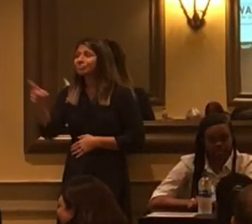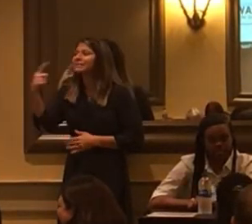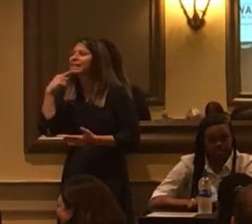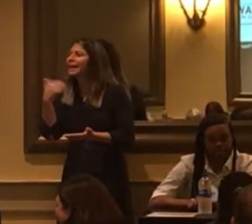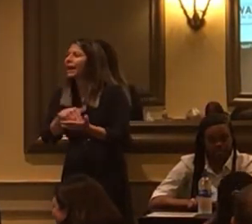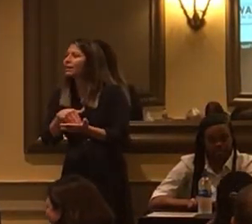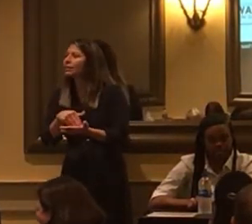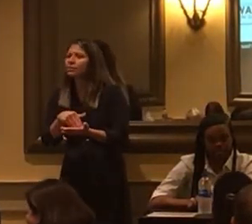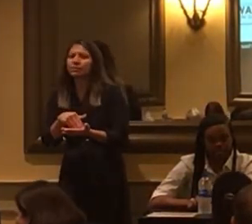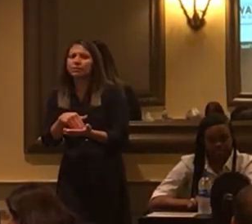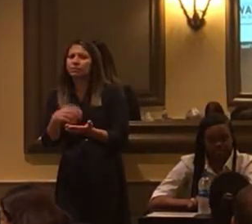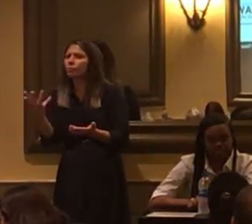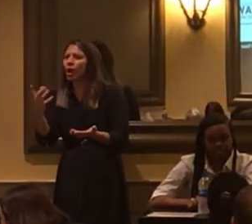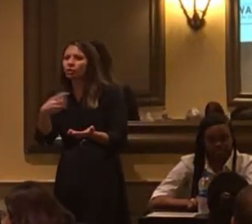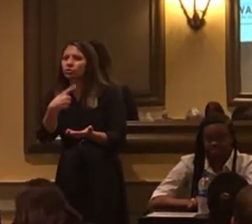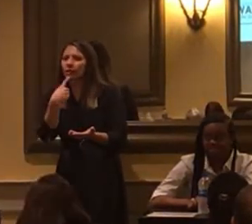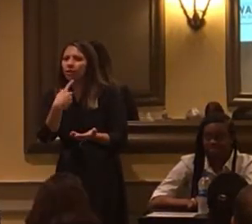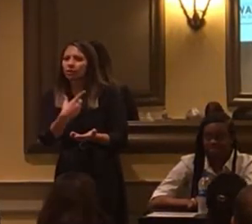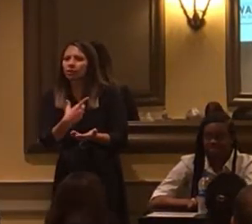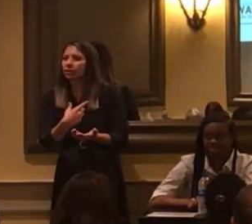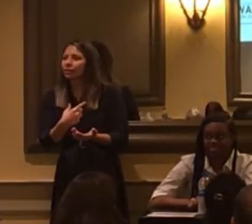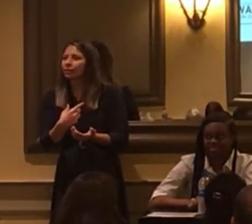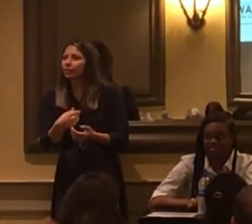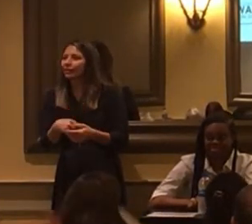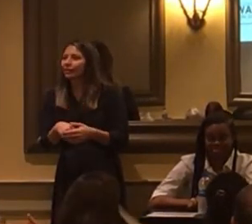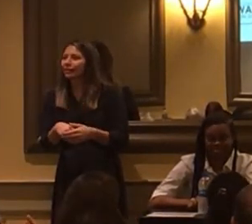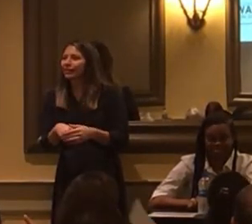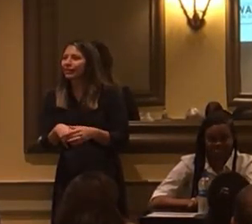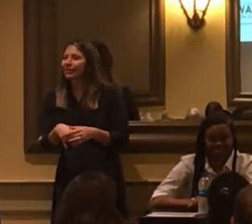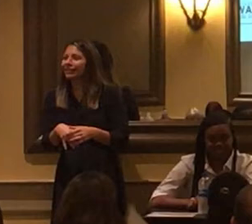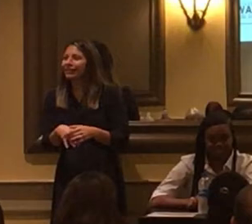Say that again.